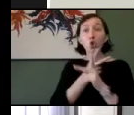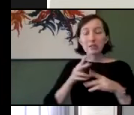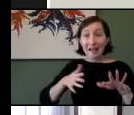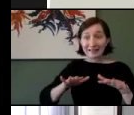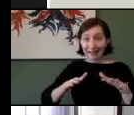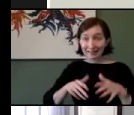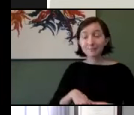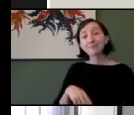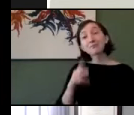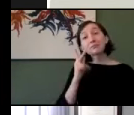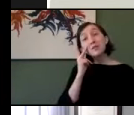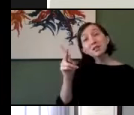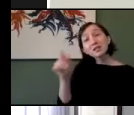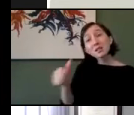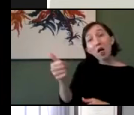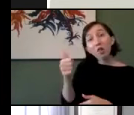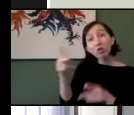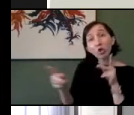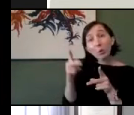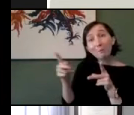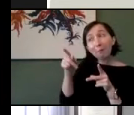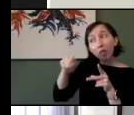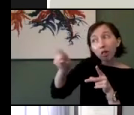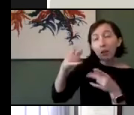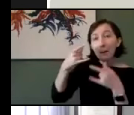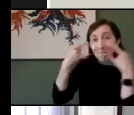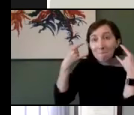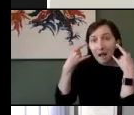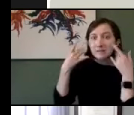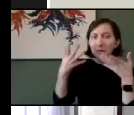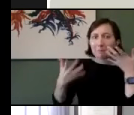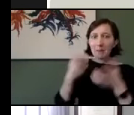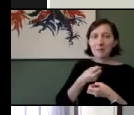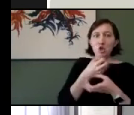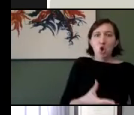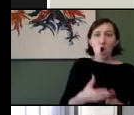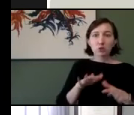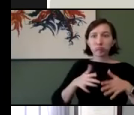may be a reminder of a perpetrator.